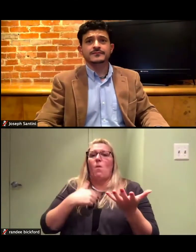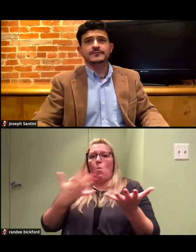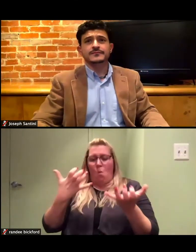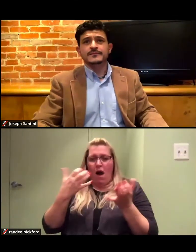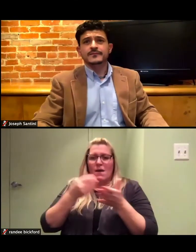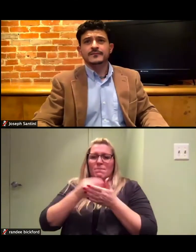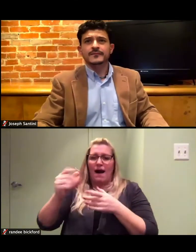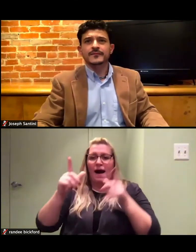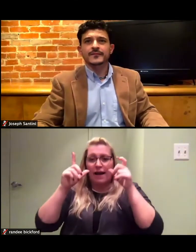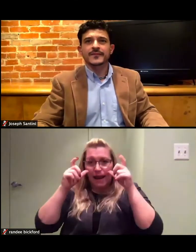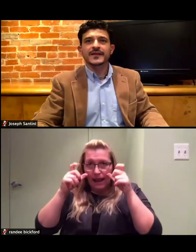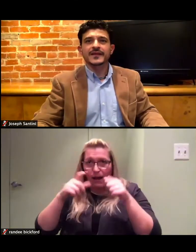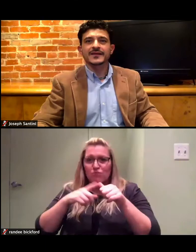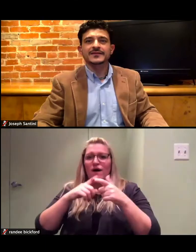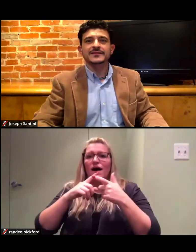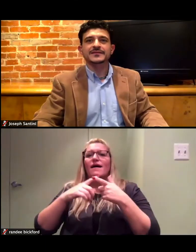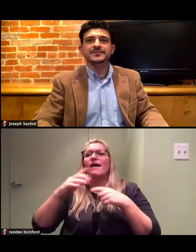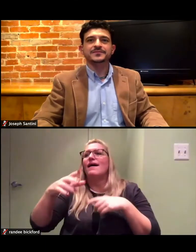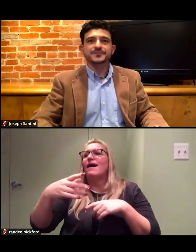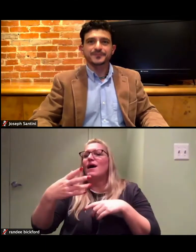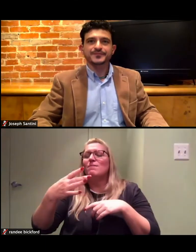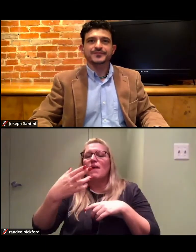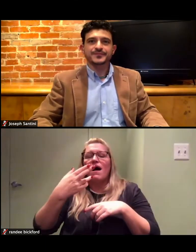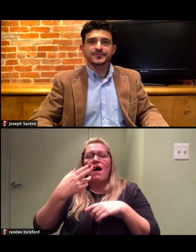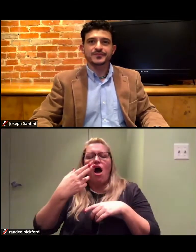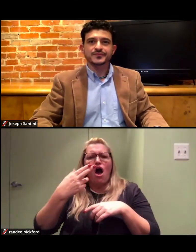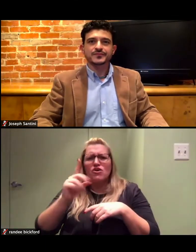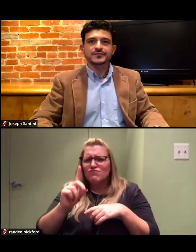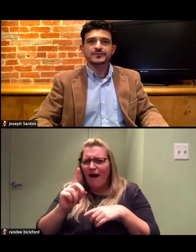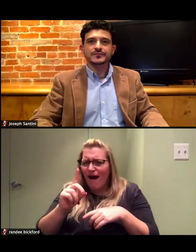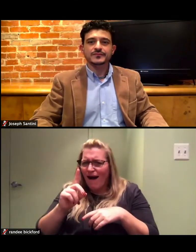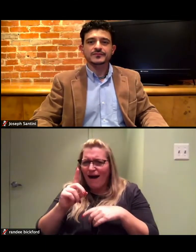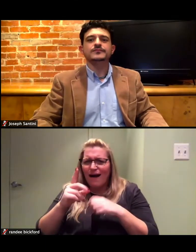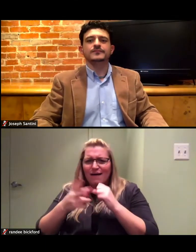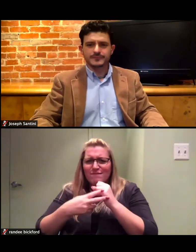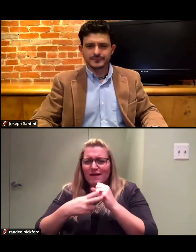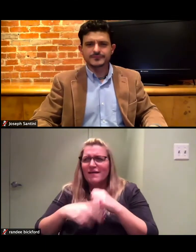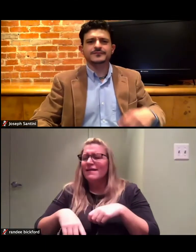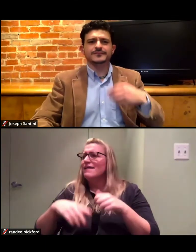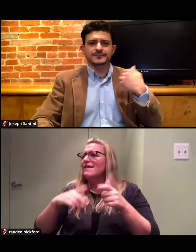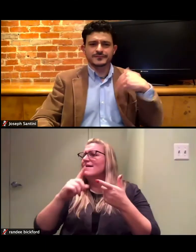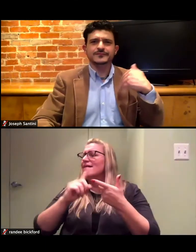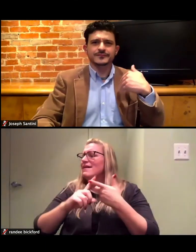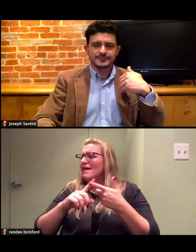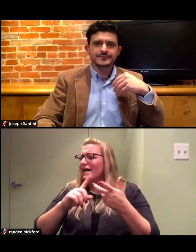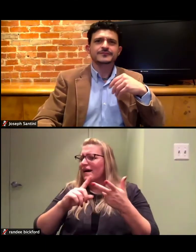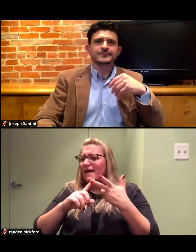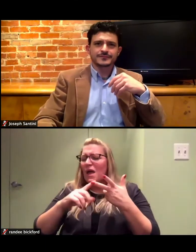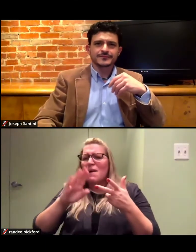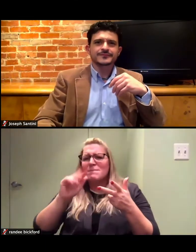and the students told me that they wanna buy a camera and a hard drive